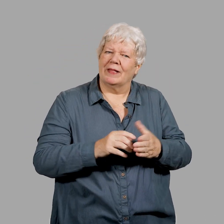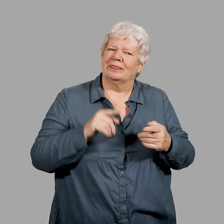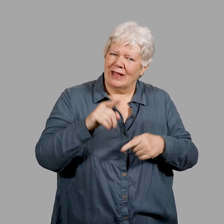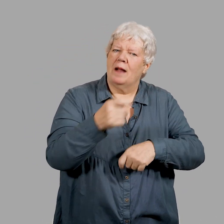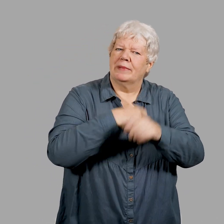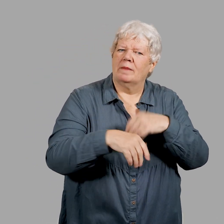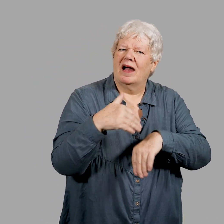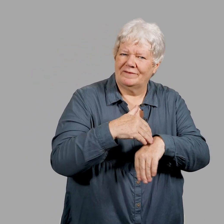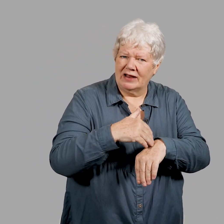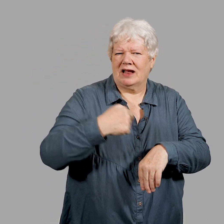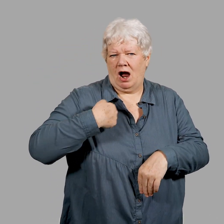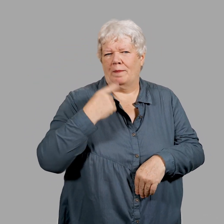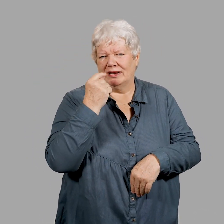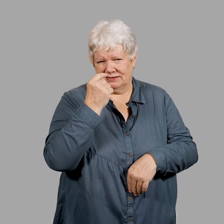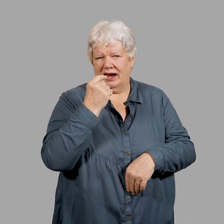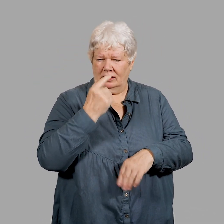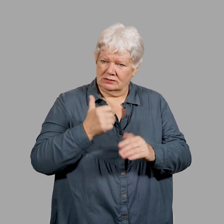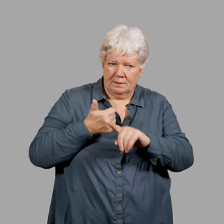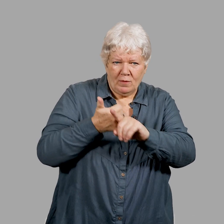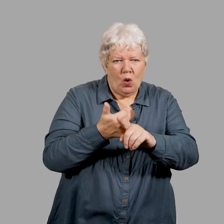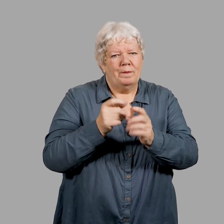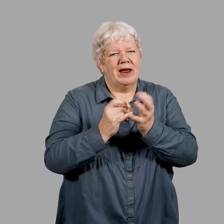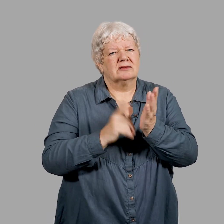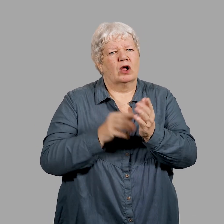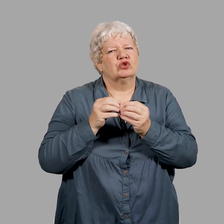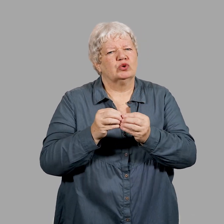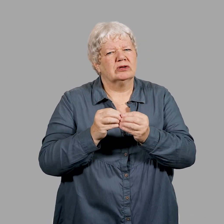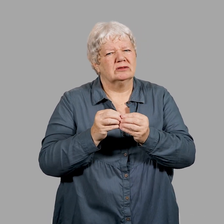Such factors will inevitably impact on our ability to support BSL students